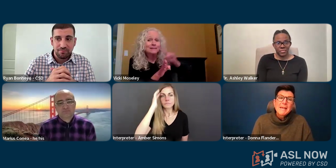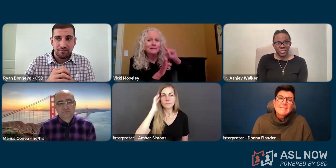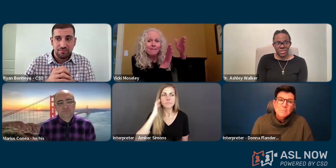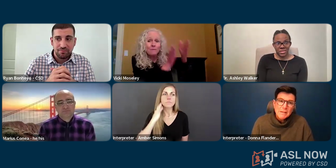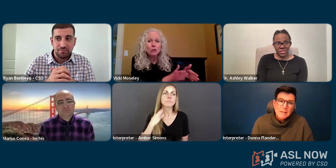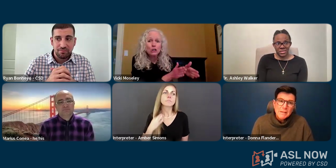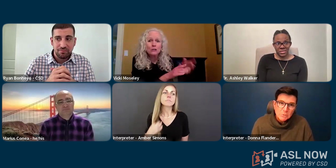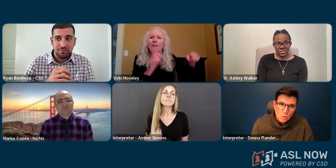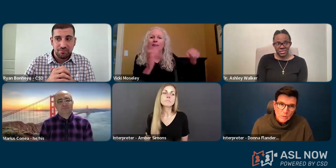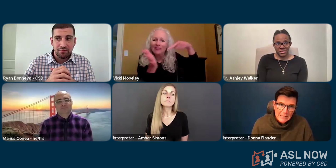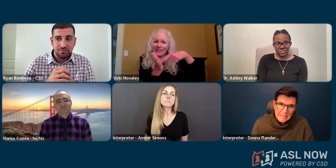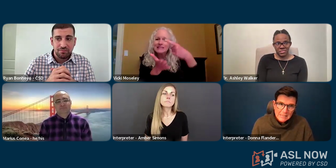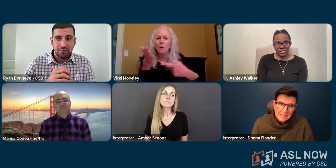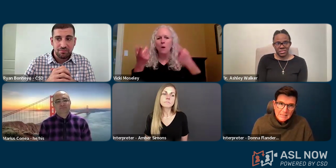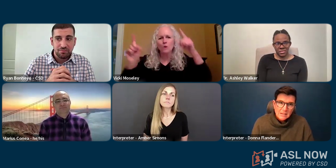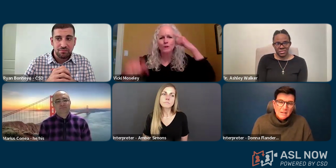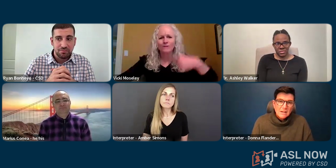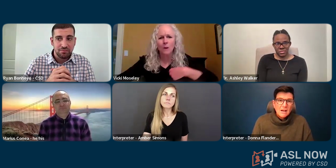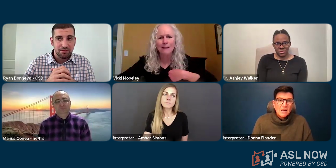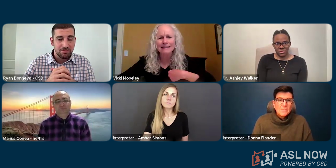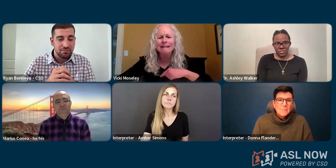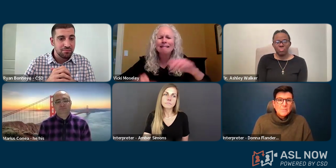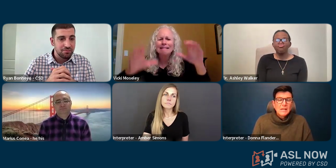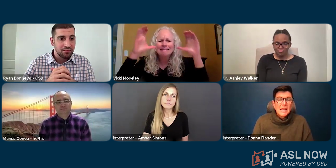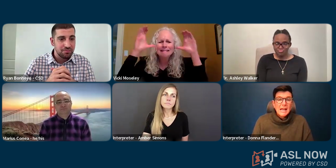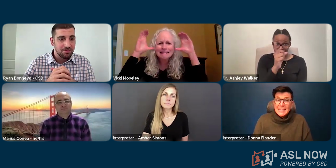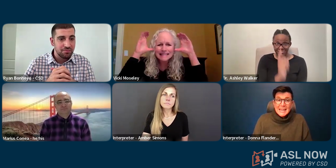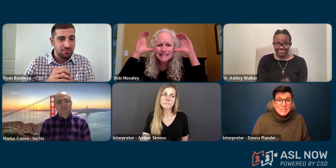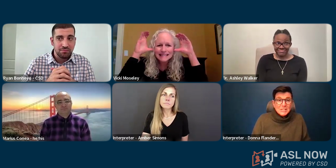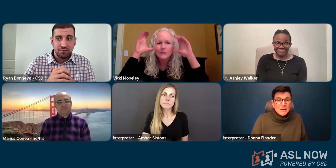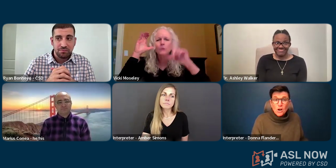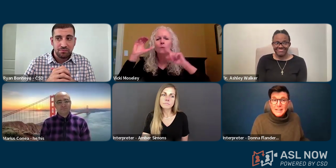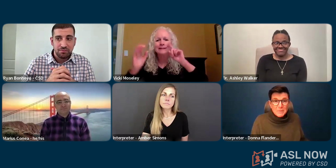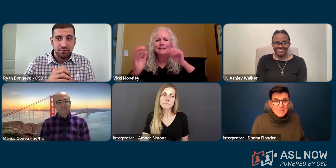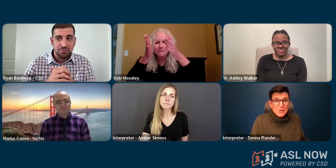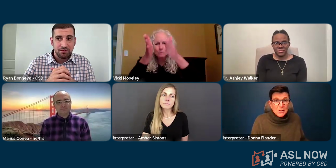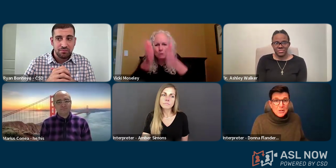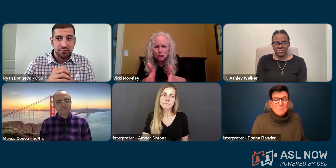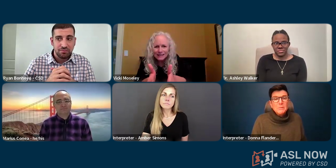That makes us better employees and I can't speak for all deaf people,